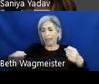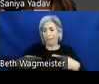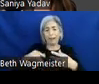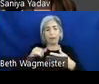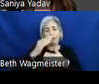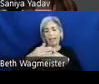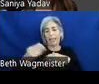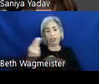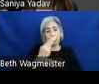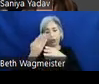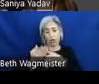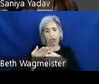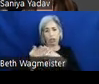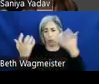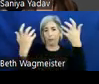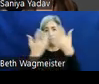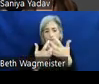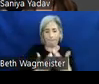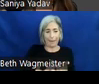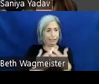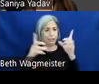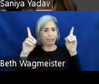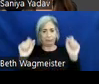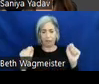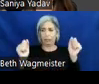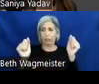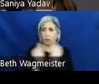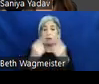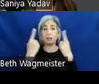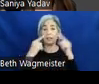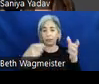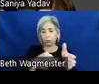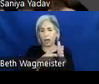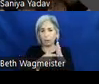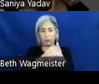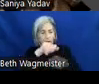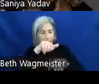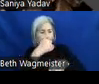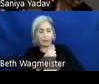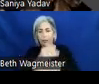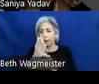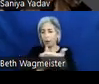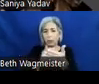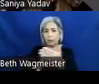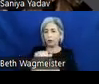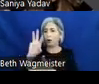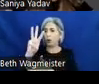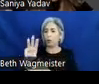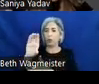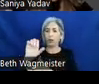As we start matching disabilities to the success criteria, we begin to build components to WCAG 2.1 level AA special occasion. Here is an example of a